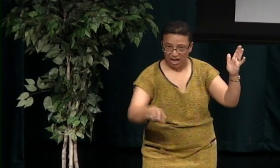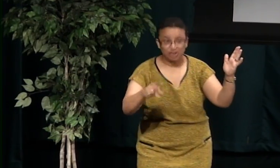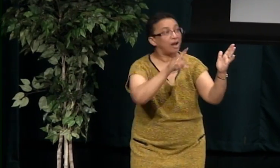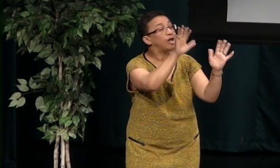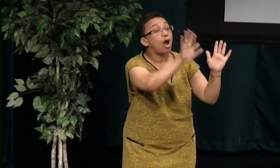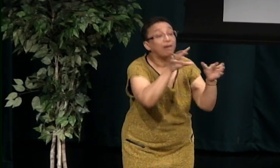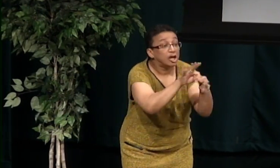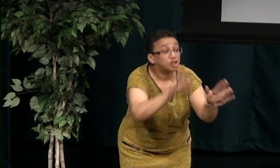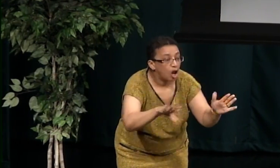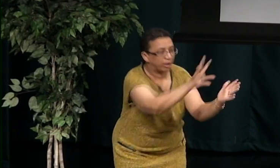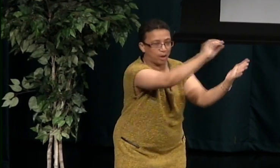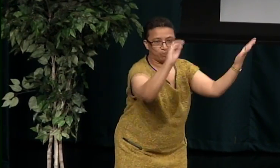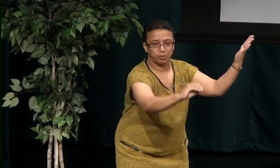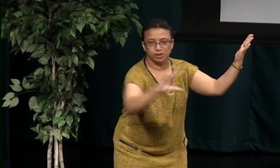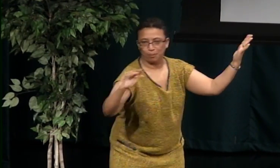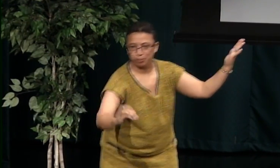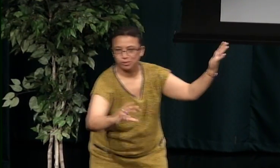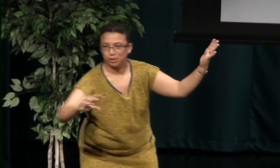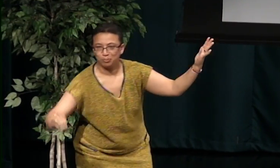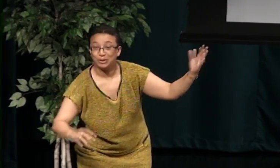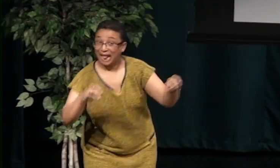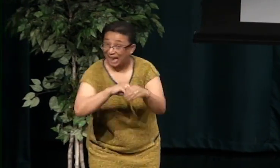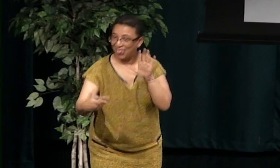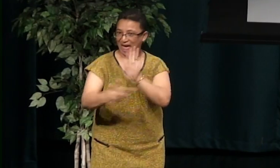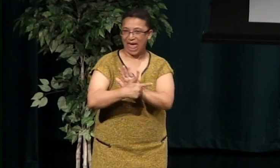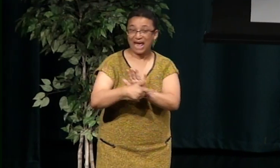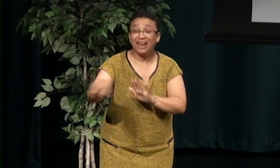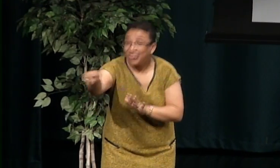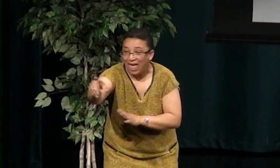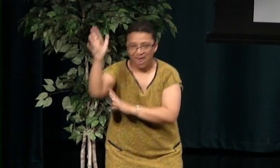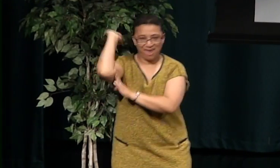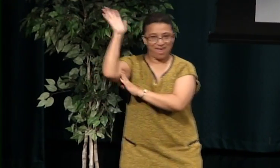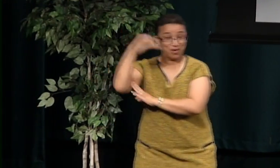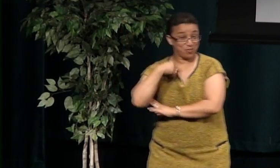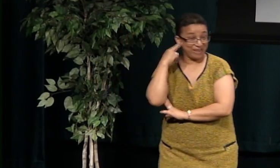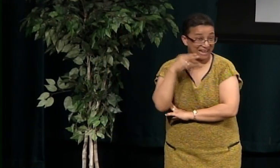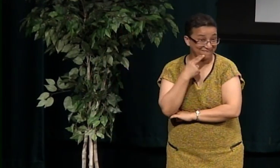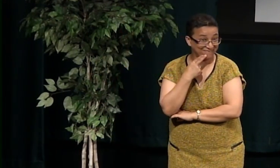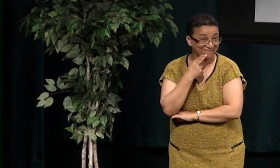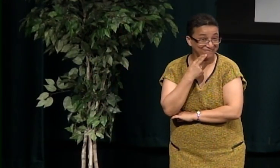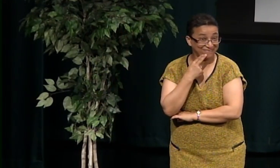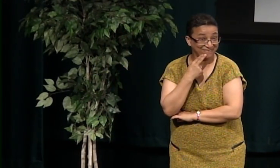and there was a convention and that was in the act.